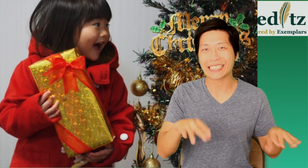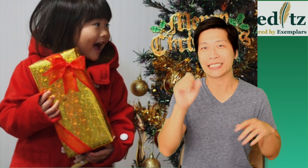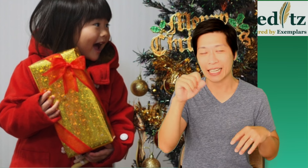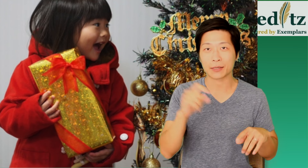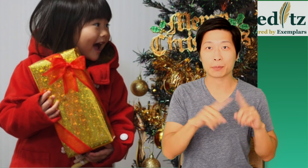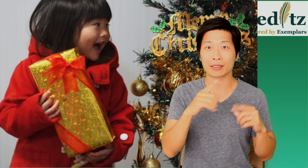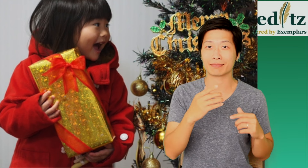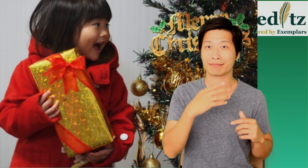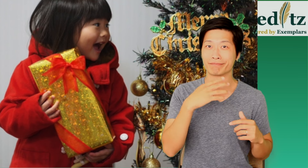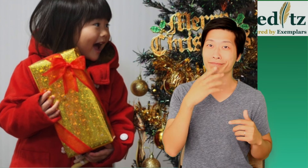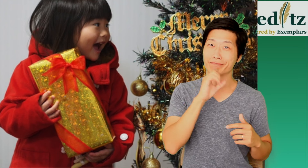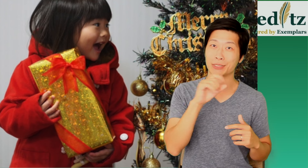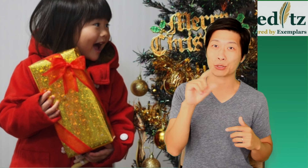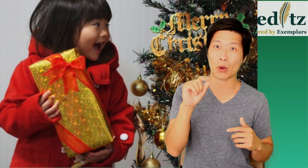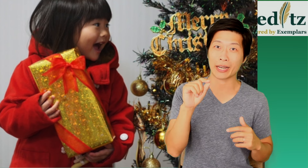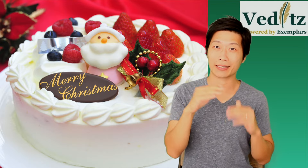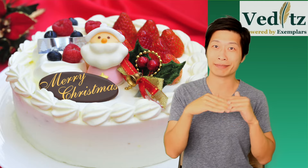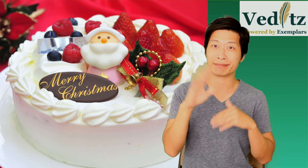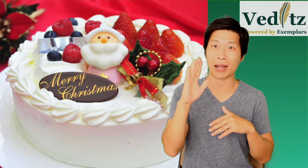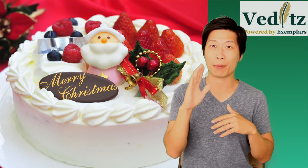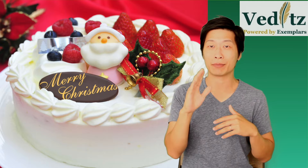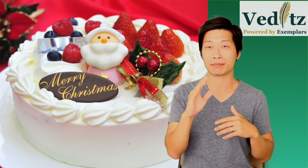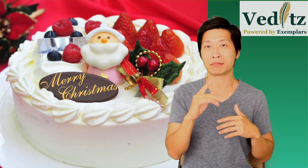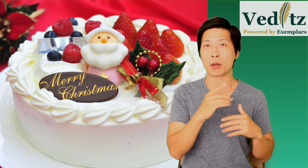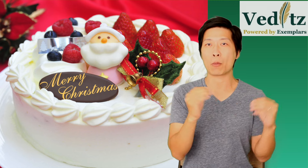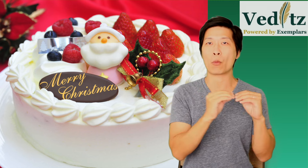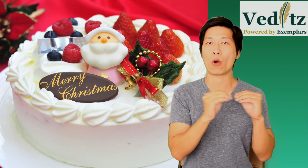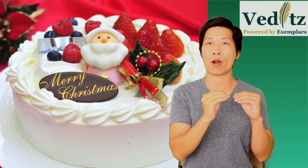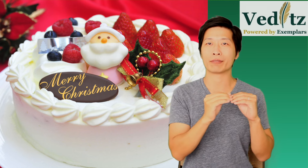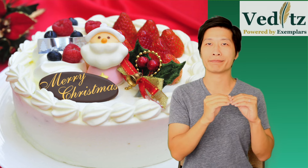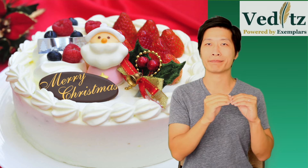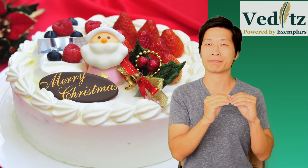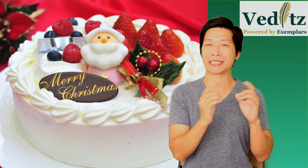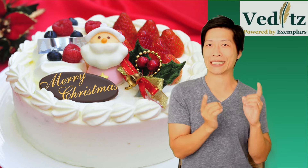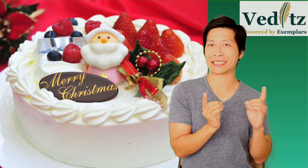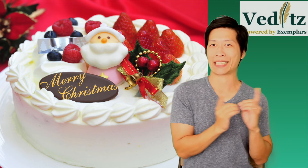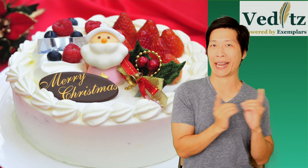after you're 20 years old, it's more of a dating holiday. A very special day for